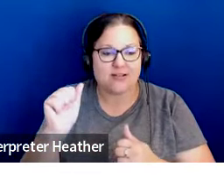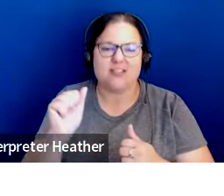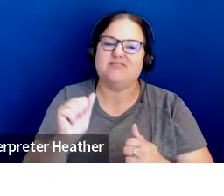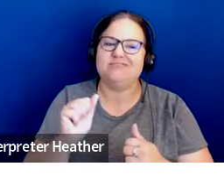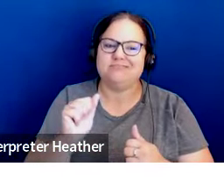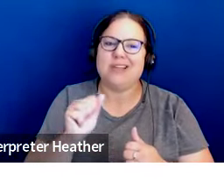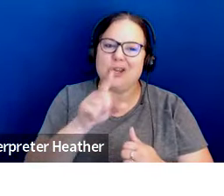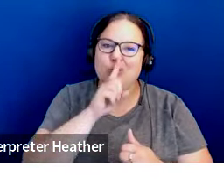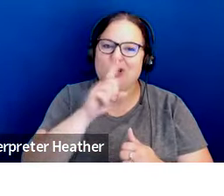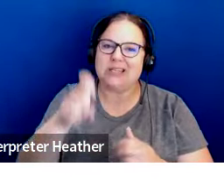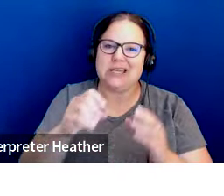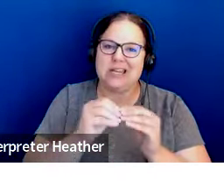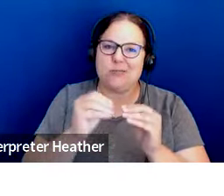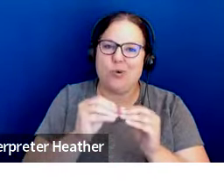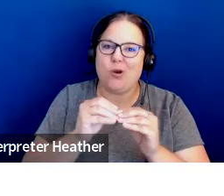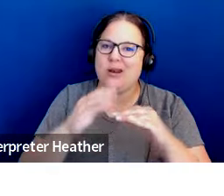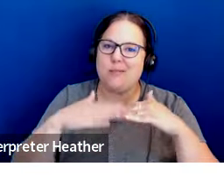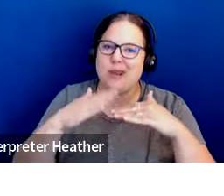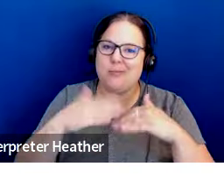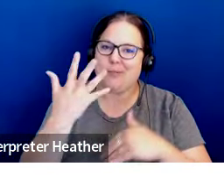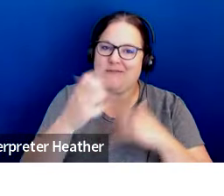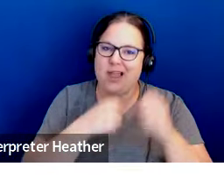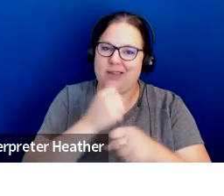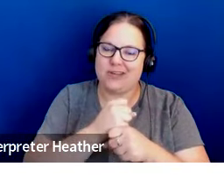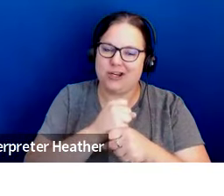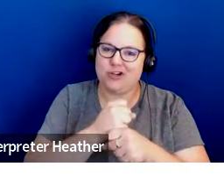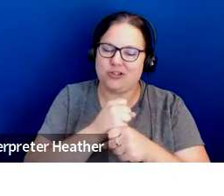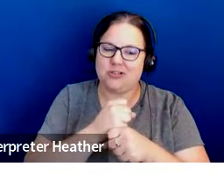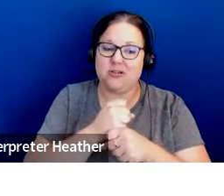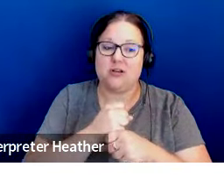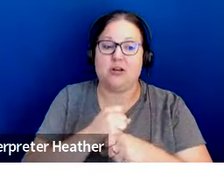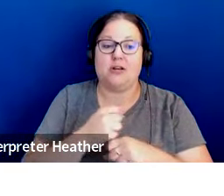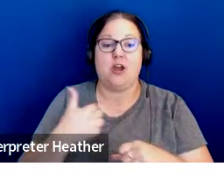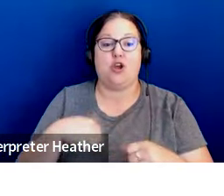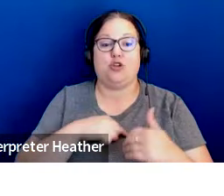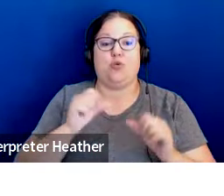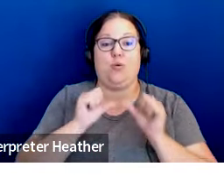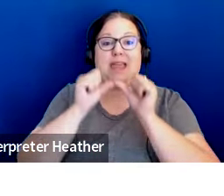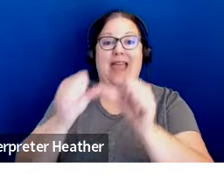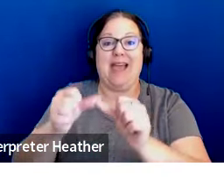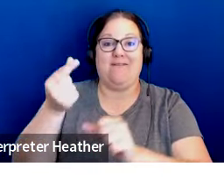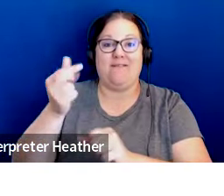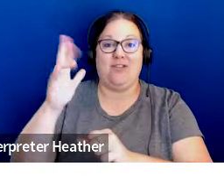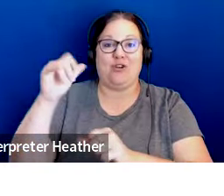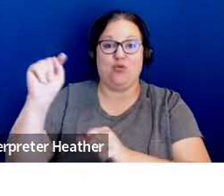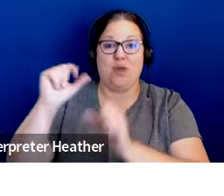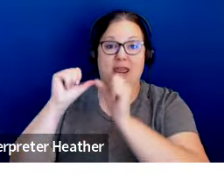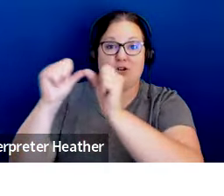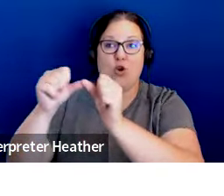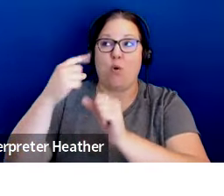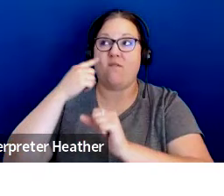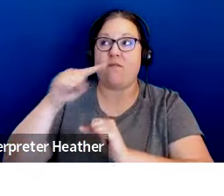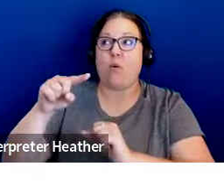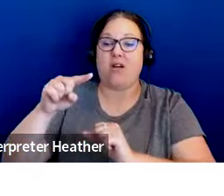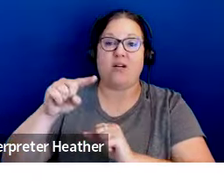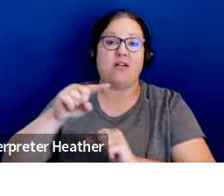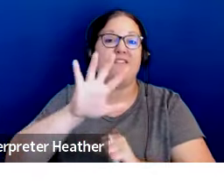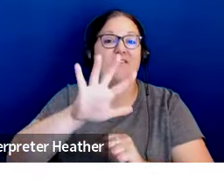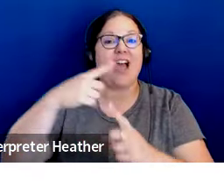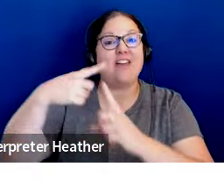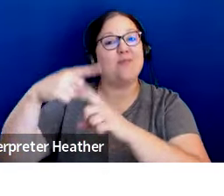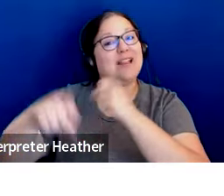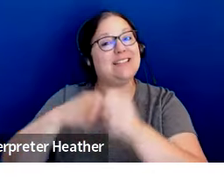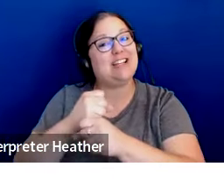and needed at least five years, and we ended up having the grant go for 5+ years. It was a joint